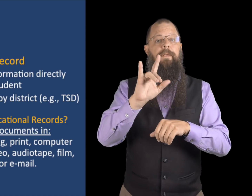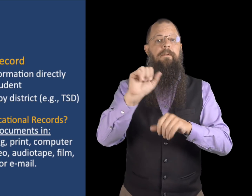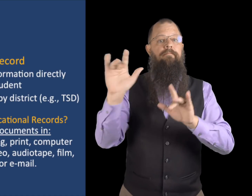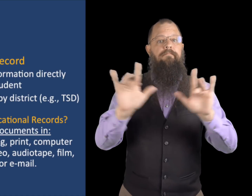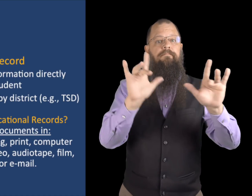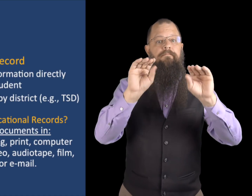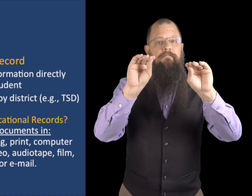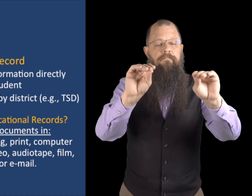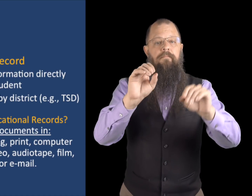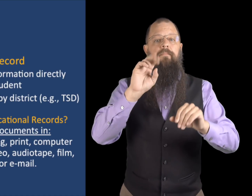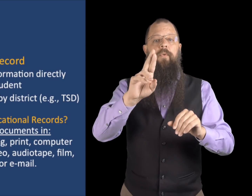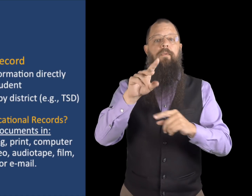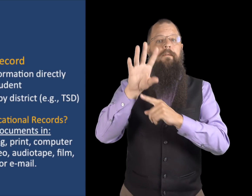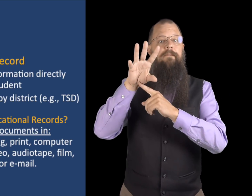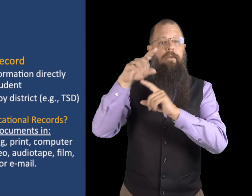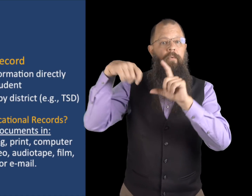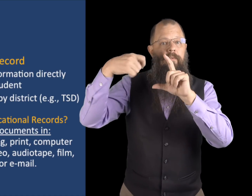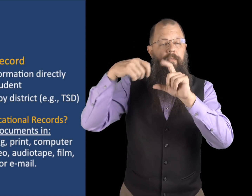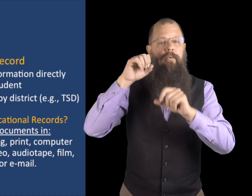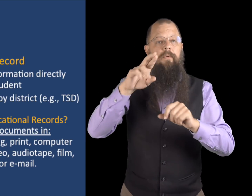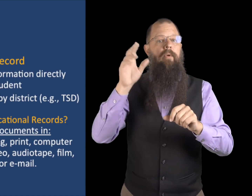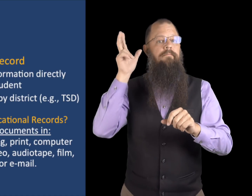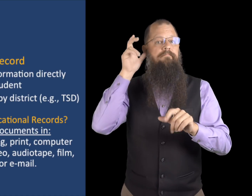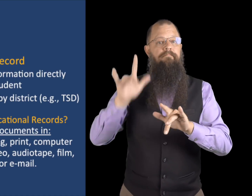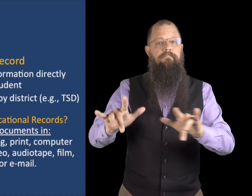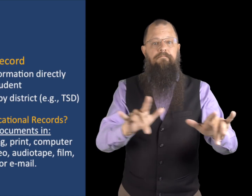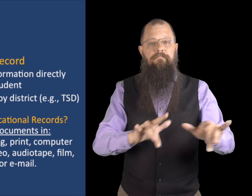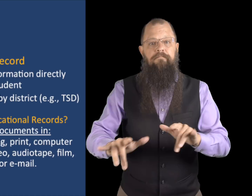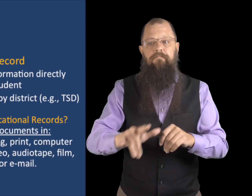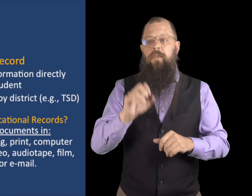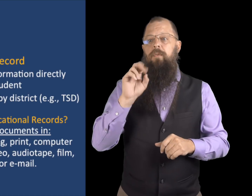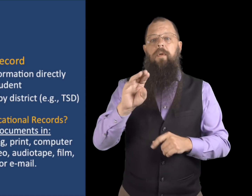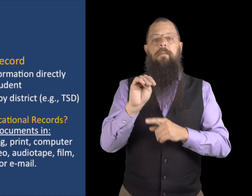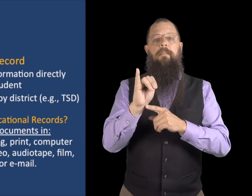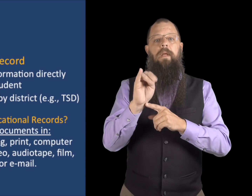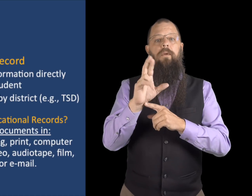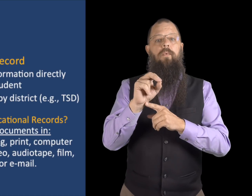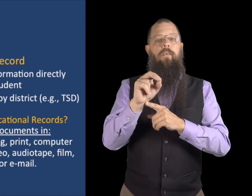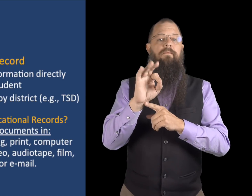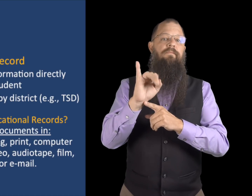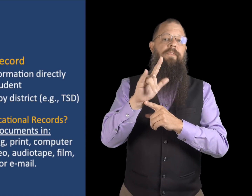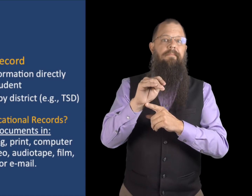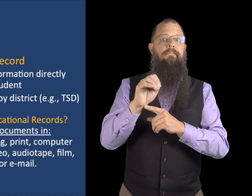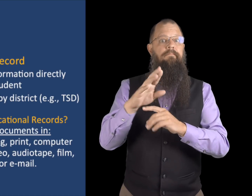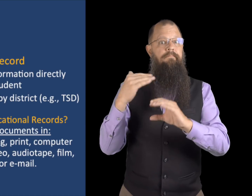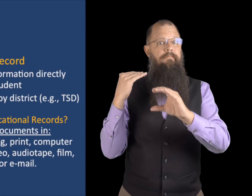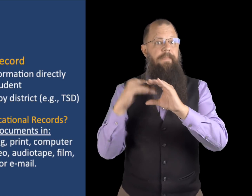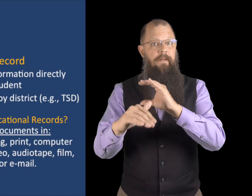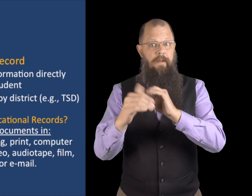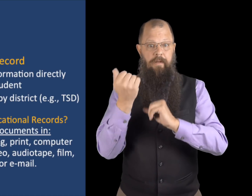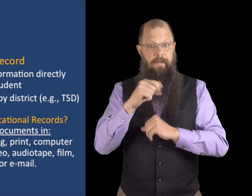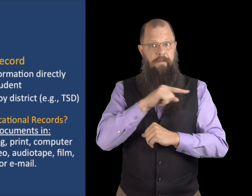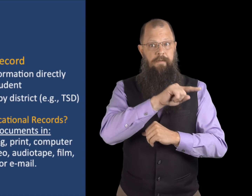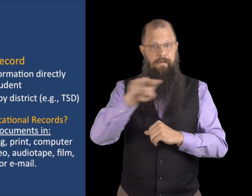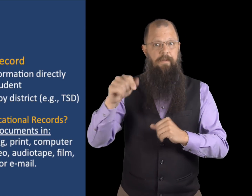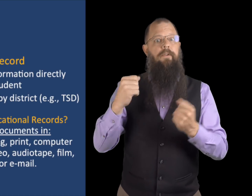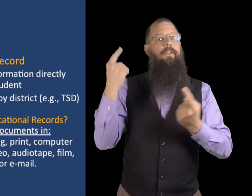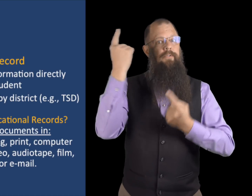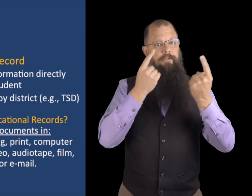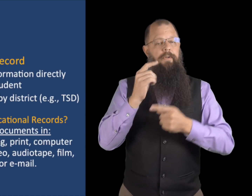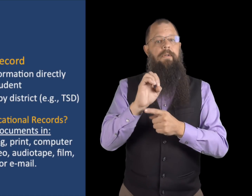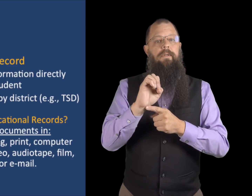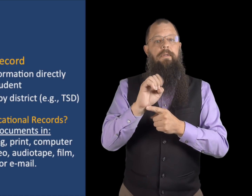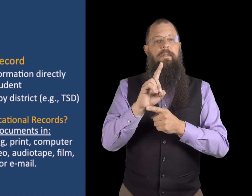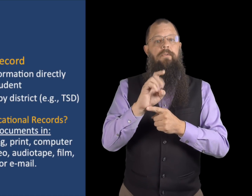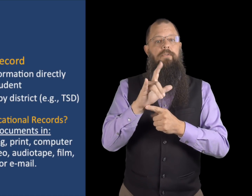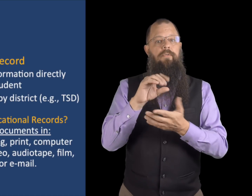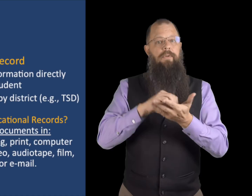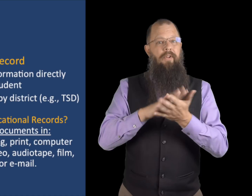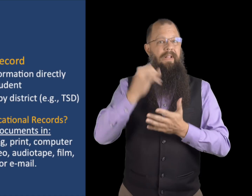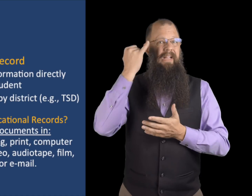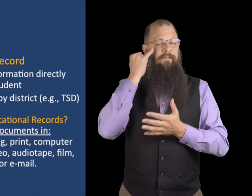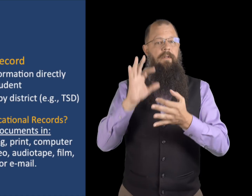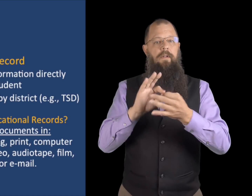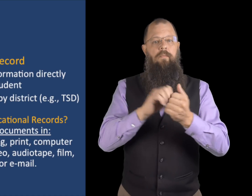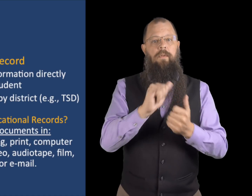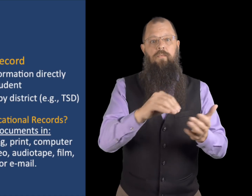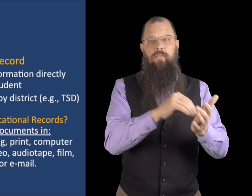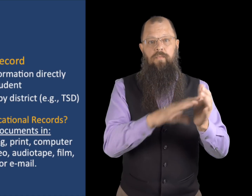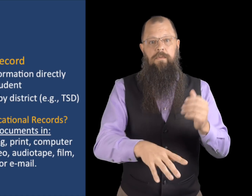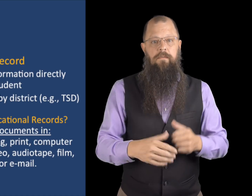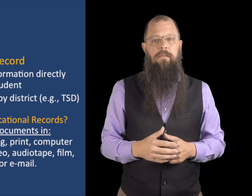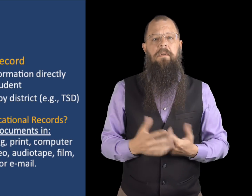handwritten form, print, computer media, video, audiotape, film, microfilm, or email.